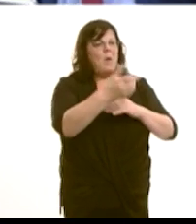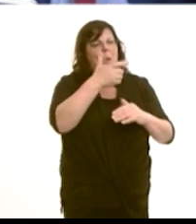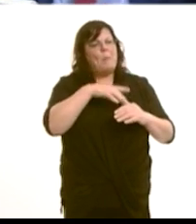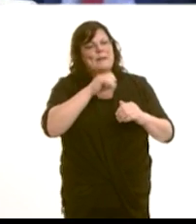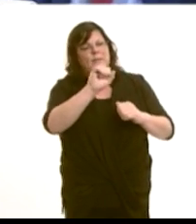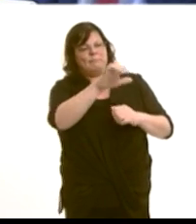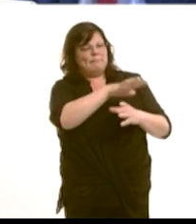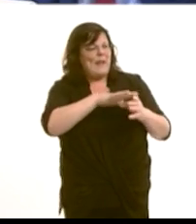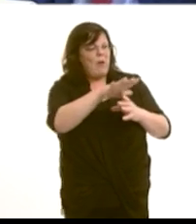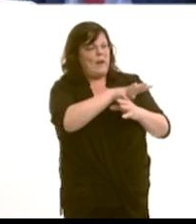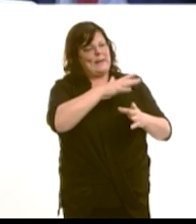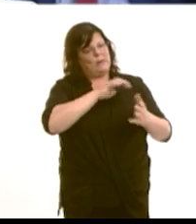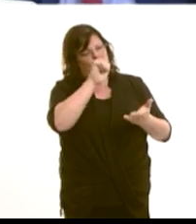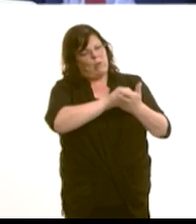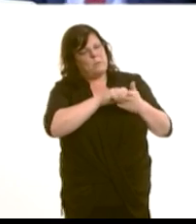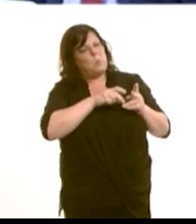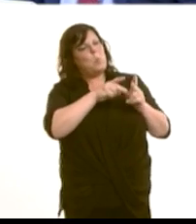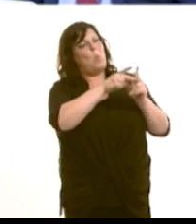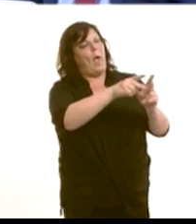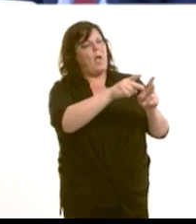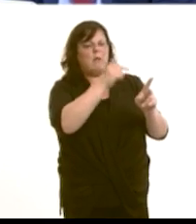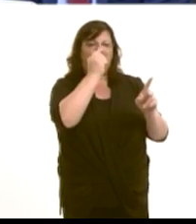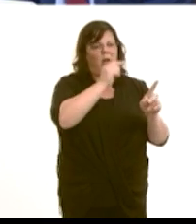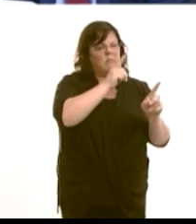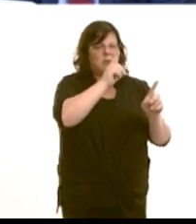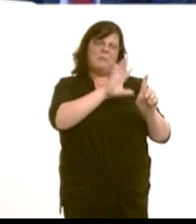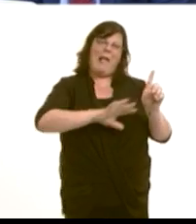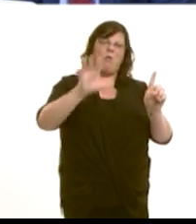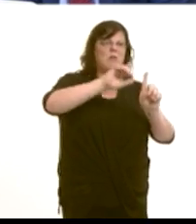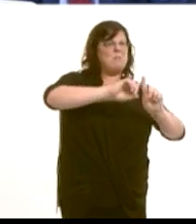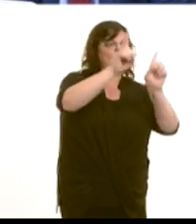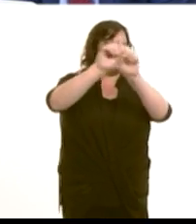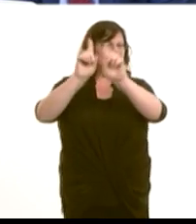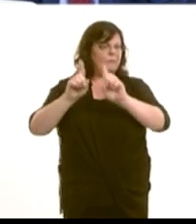Now, I'm aware and I've seen examples myself of how this operates well.